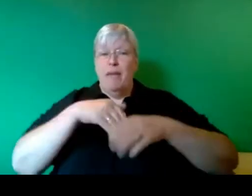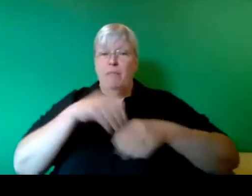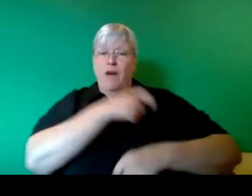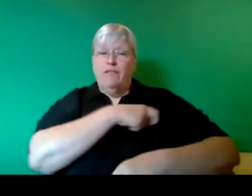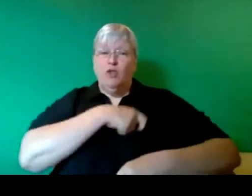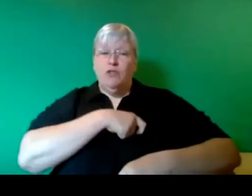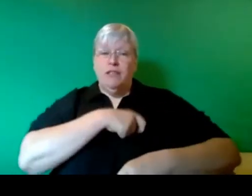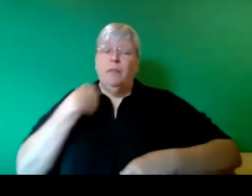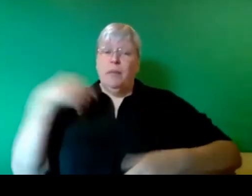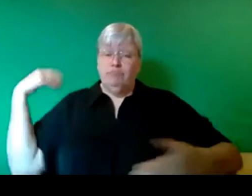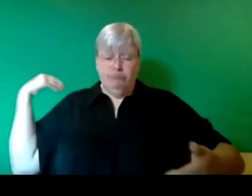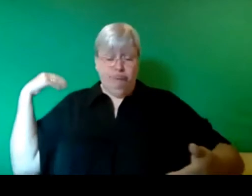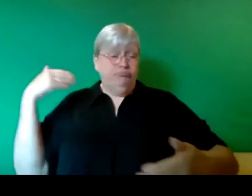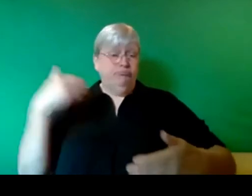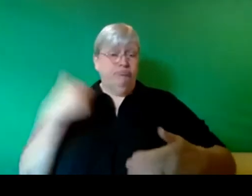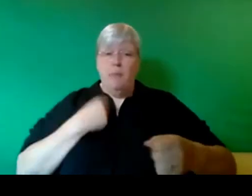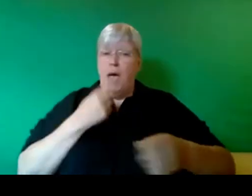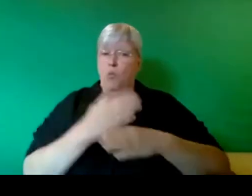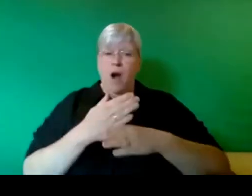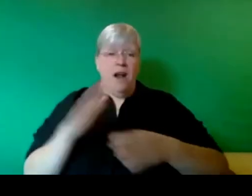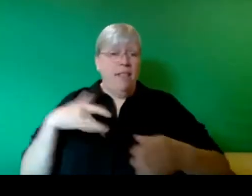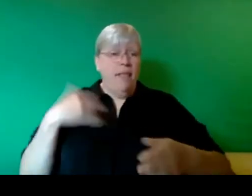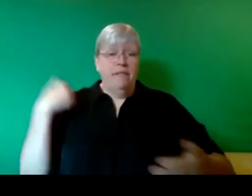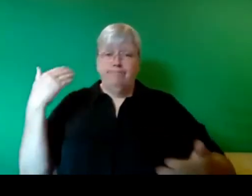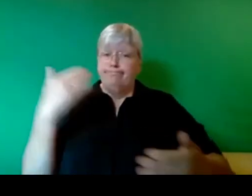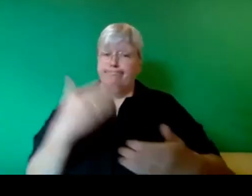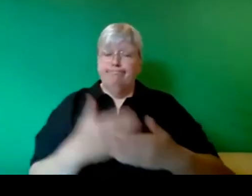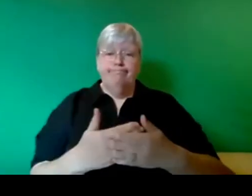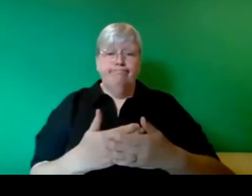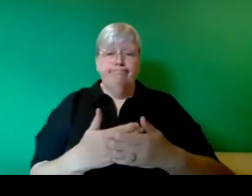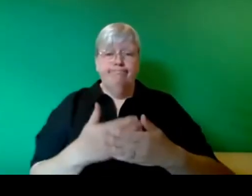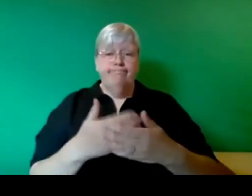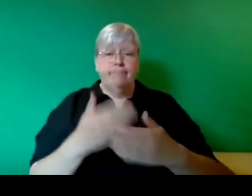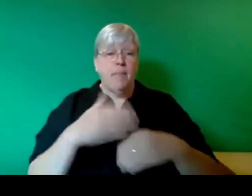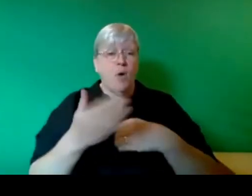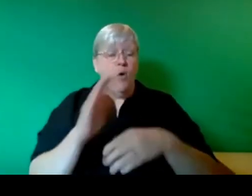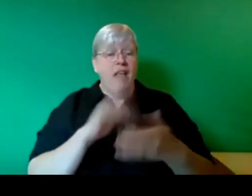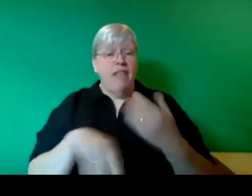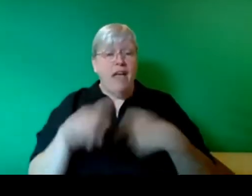In fact I've actually been a trade union member longer than I've been a paid up environmentalist